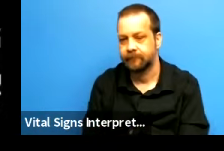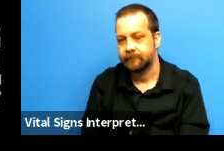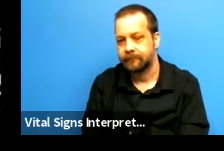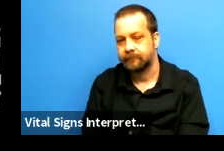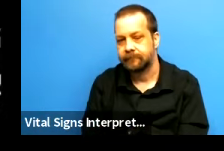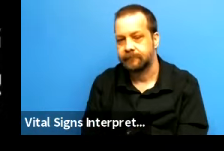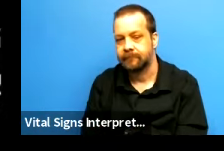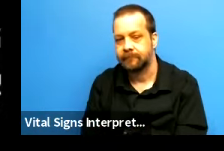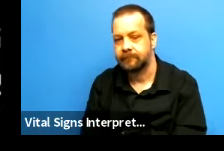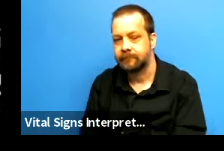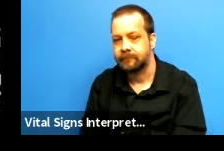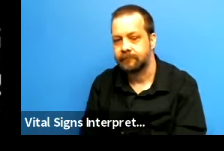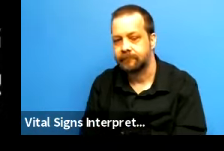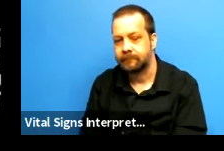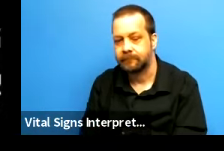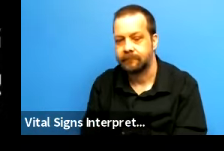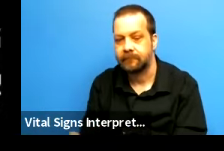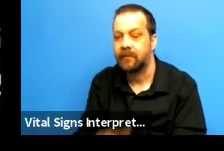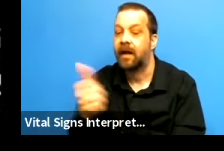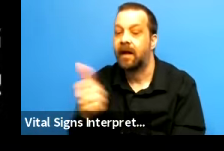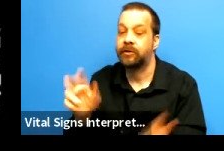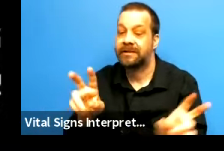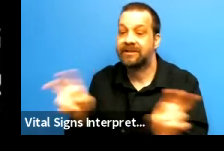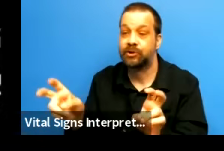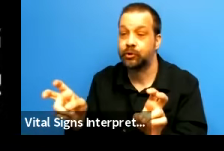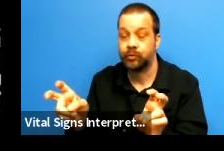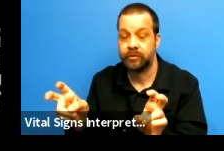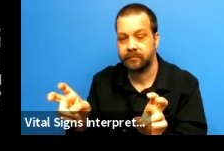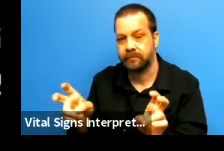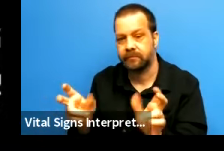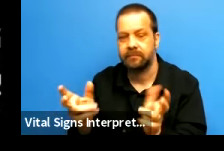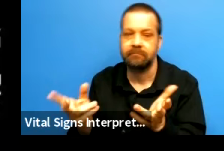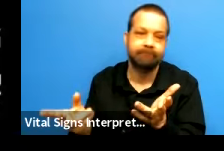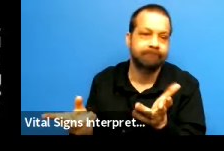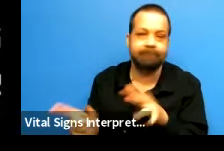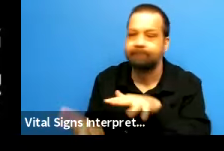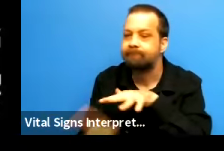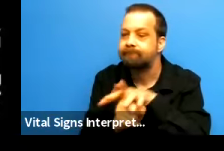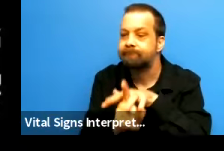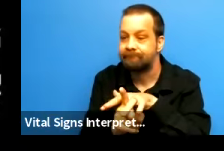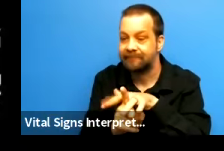is that employers can exclude people from the workplace